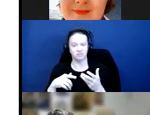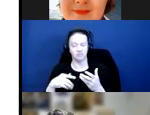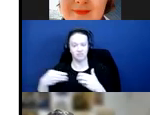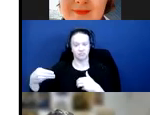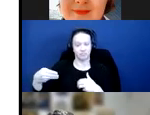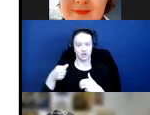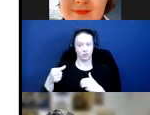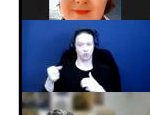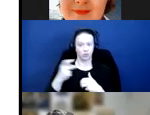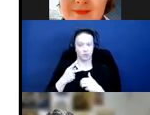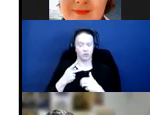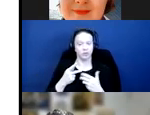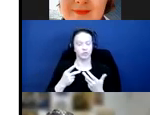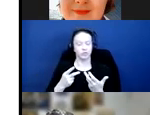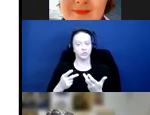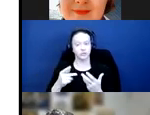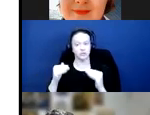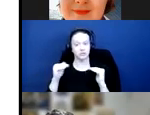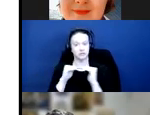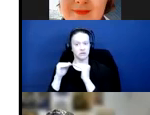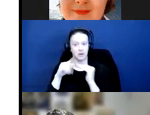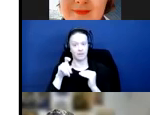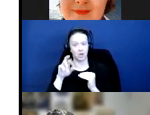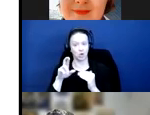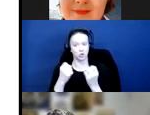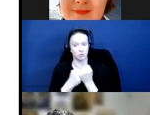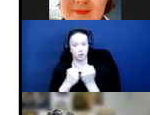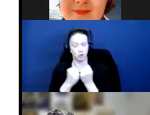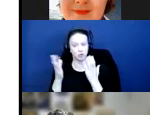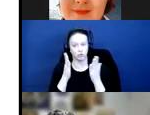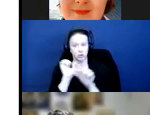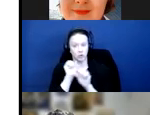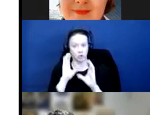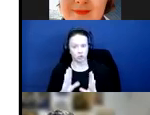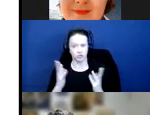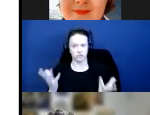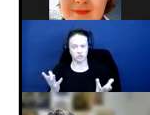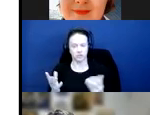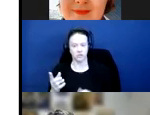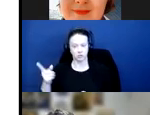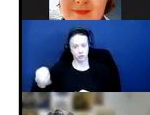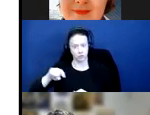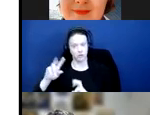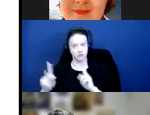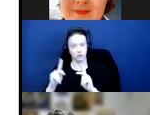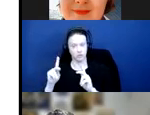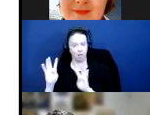peer support service workers. And so, they came to our public hearing